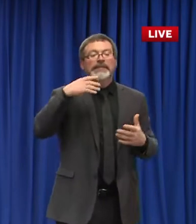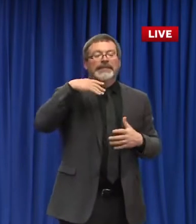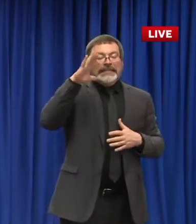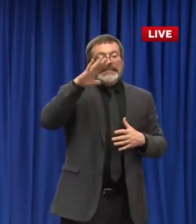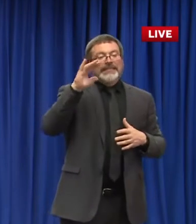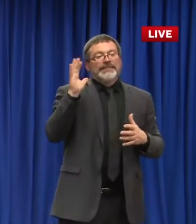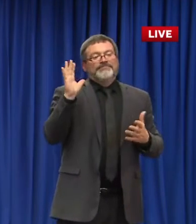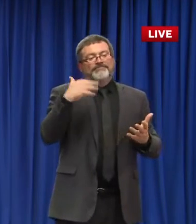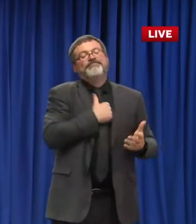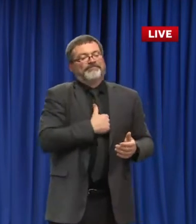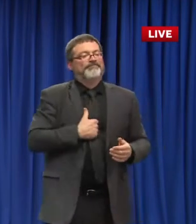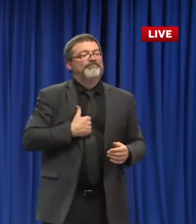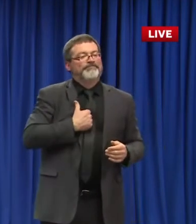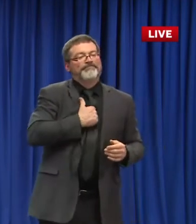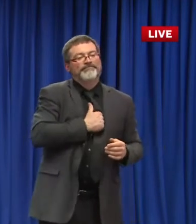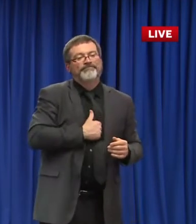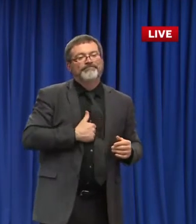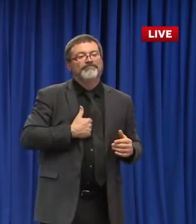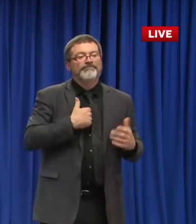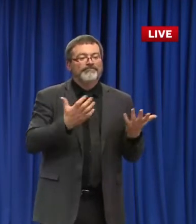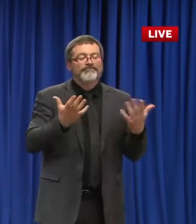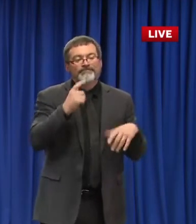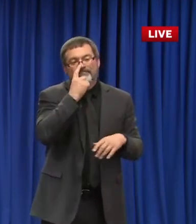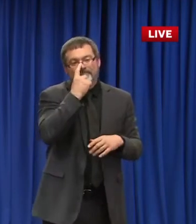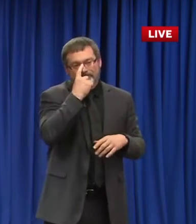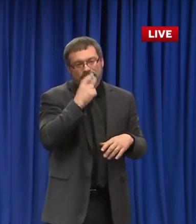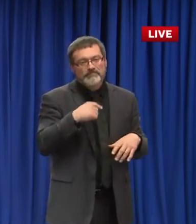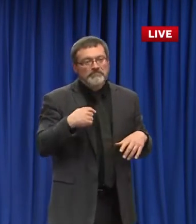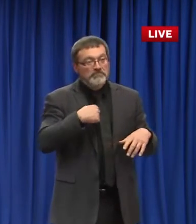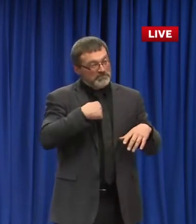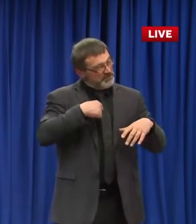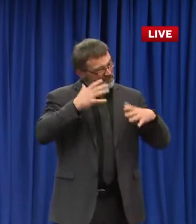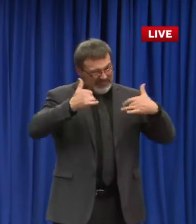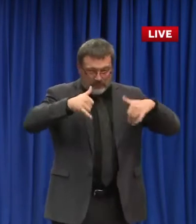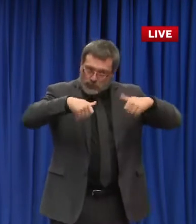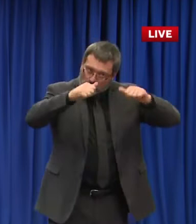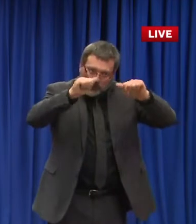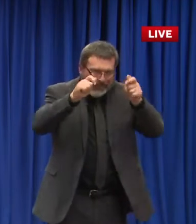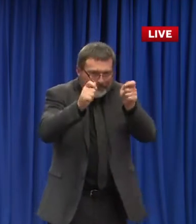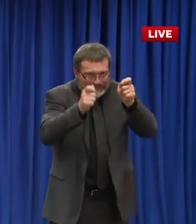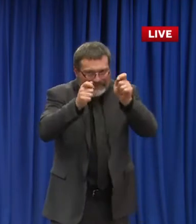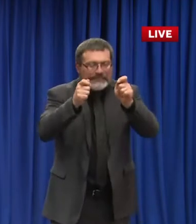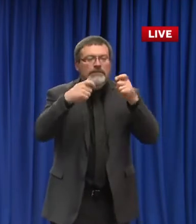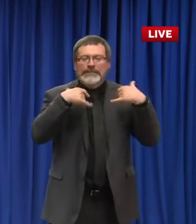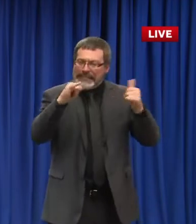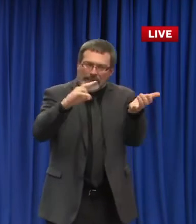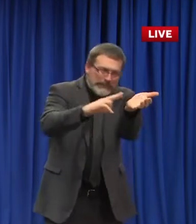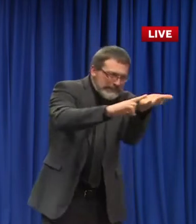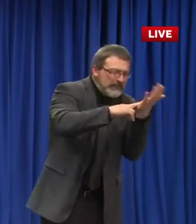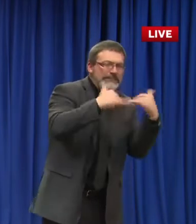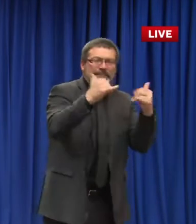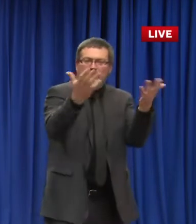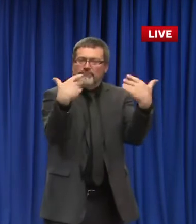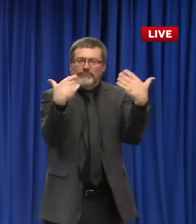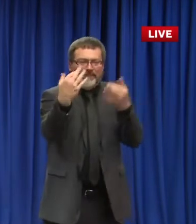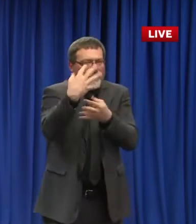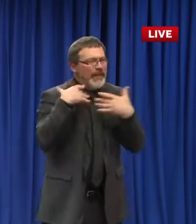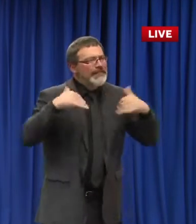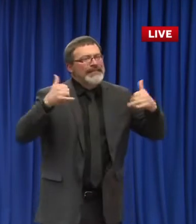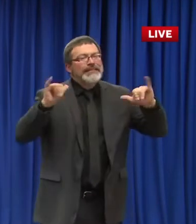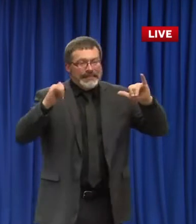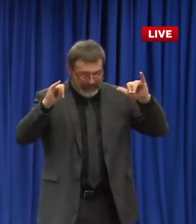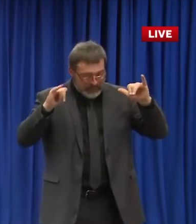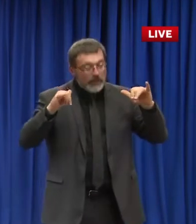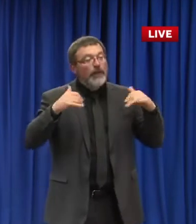SO WE DO APOLOGIZE FOR SOME FOLKS IF THESE GUIDANCE DOCUMENTS DON’T WORK FOR EVERYBODY AND WE’RE GOING TO KEEP LISTENING TO INDIVIDUAL SEEING HOW WE CAN EXPAND THE